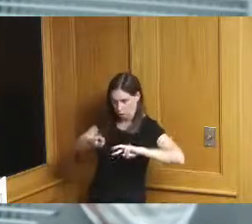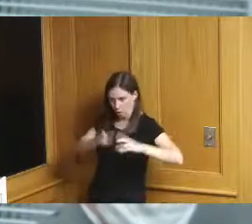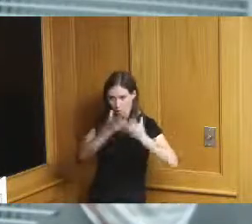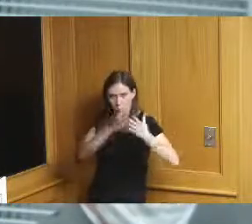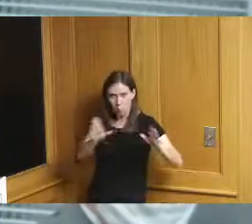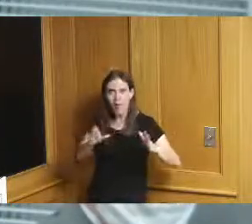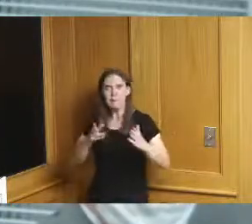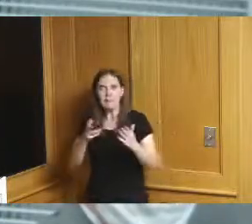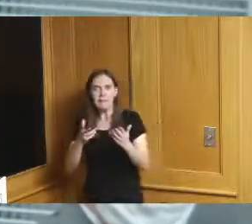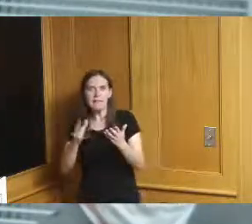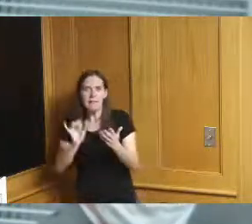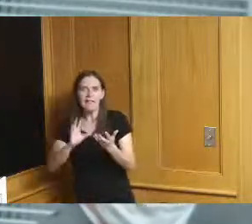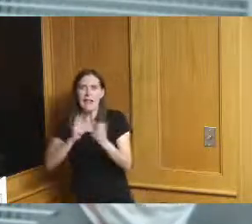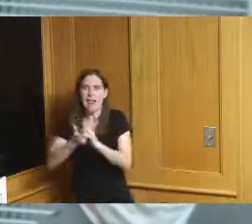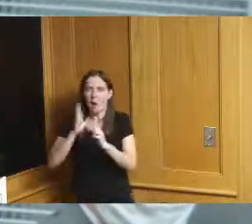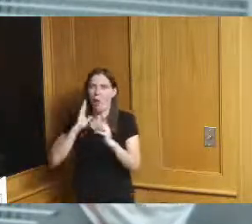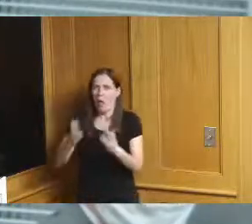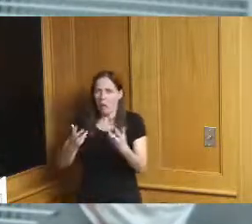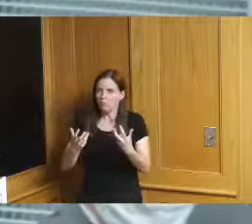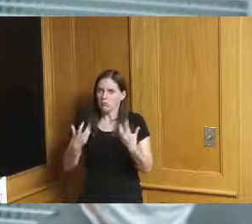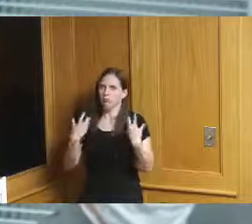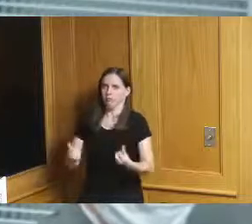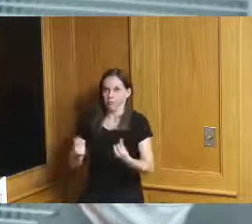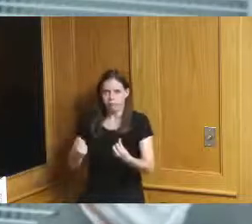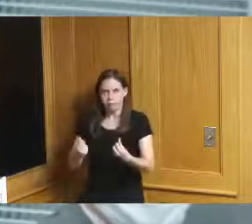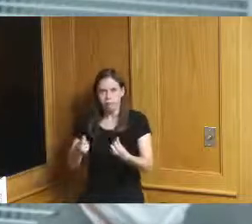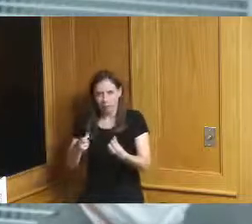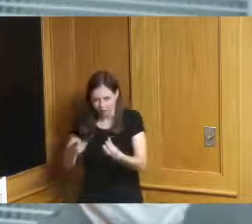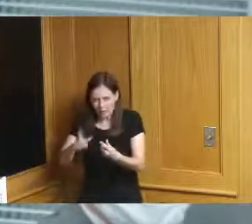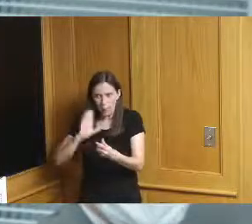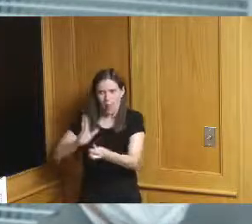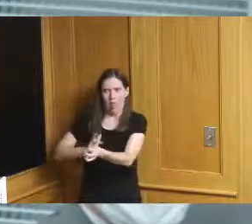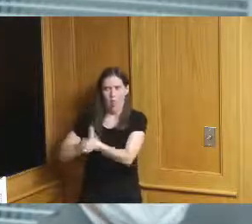when someone goes out and cuts or has a street paved that it doesn't get cut up the next day